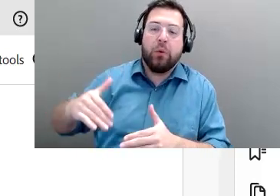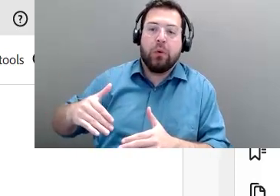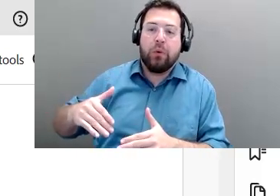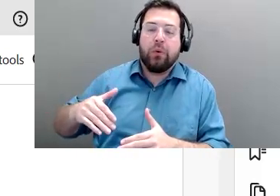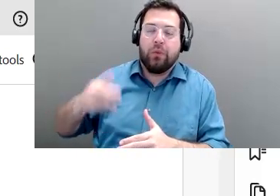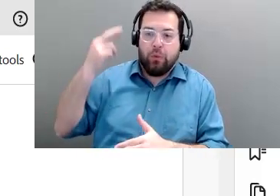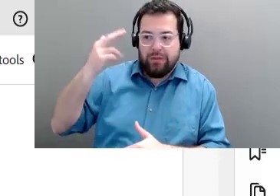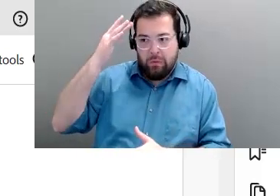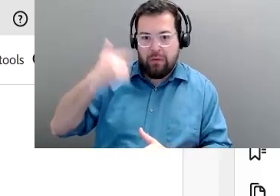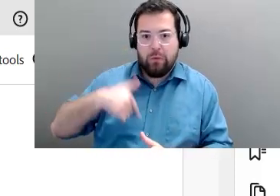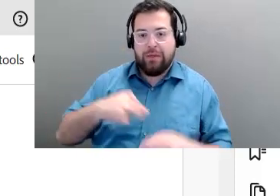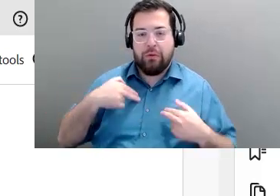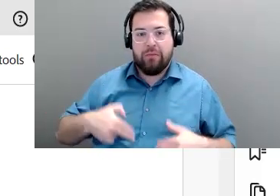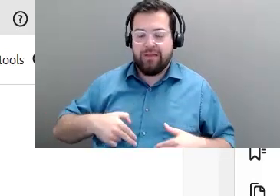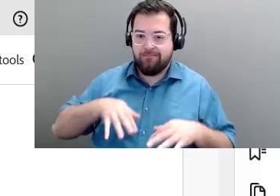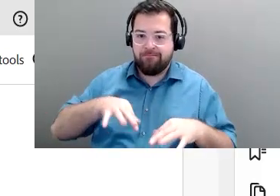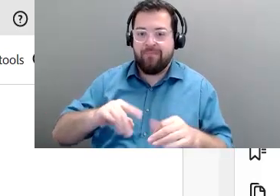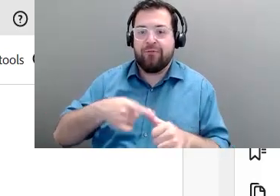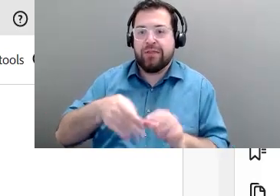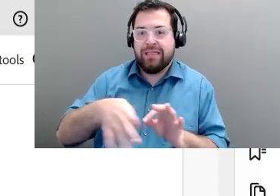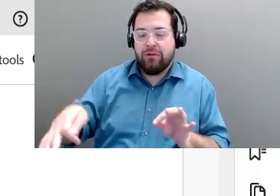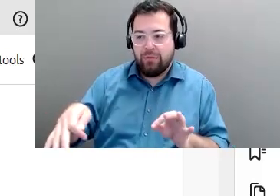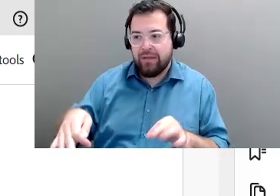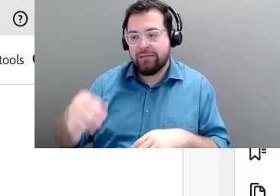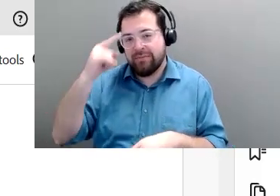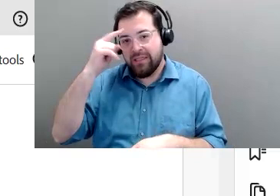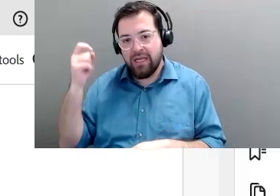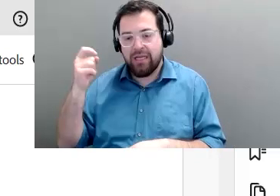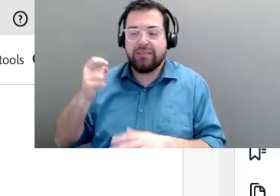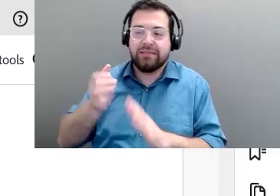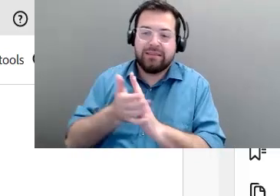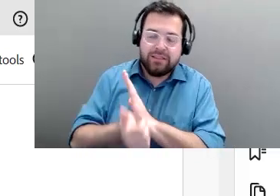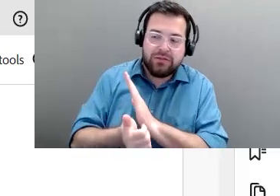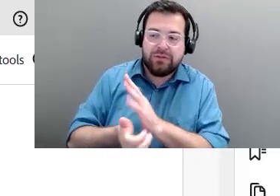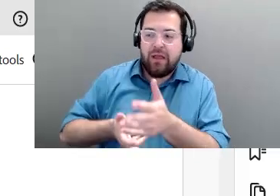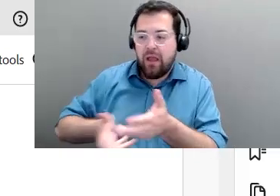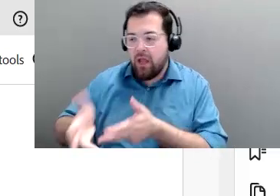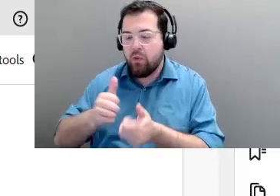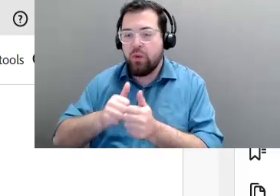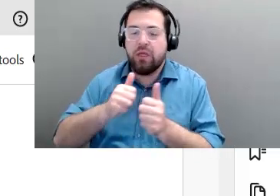because of skills in interacting with humans or the environment.